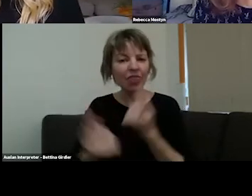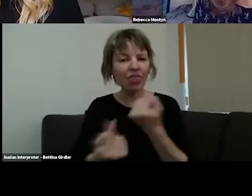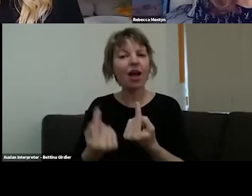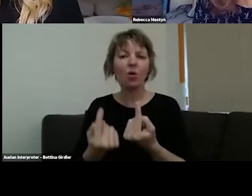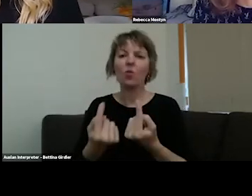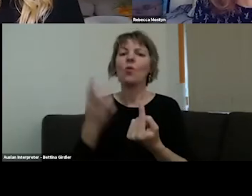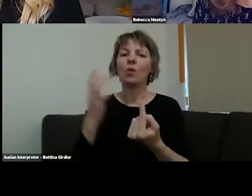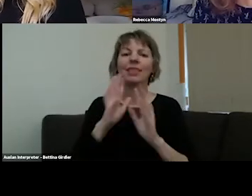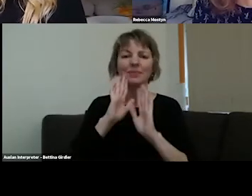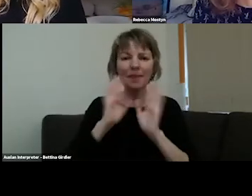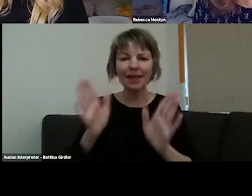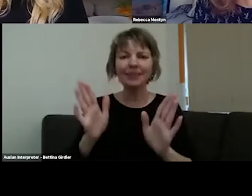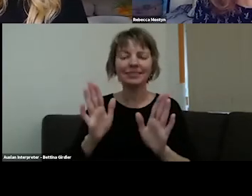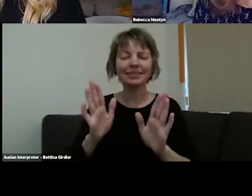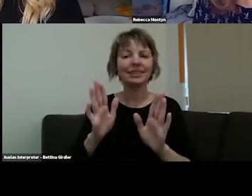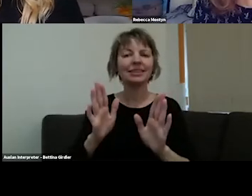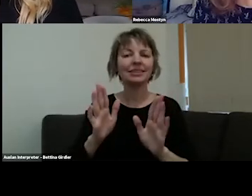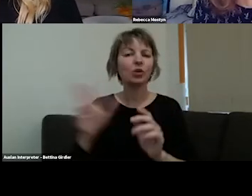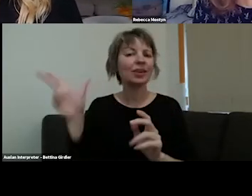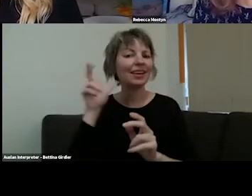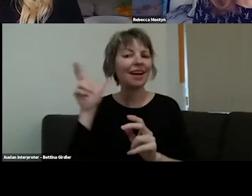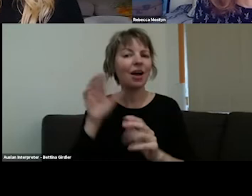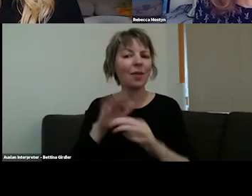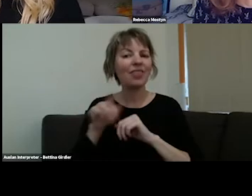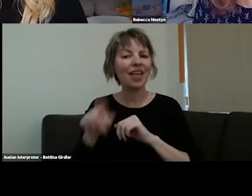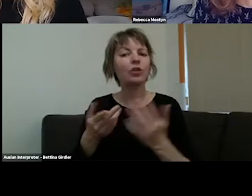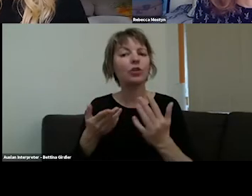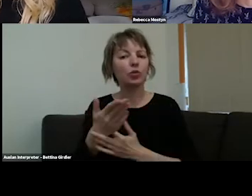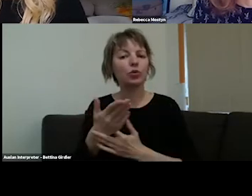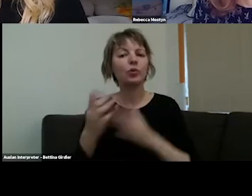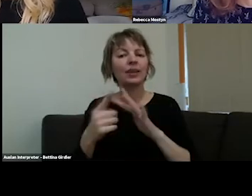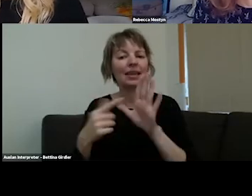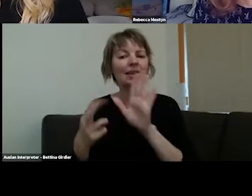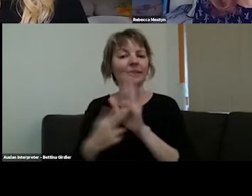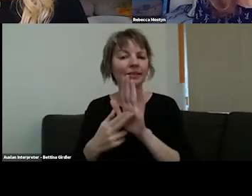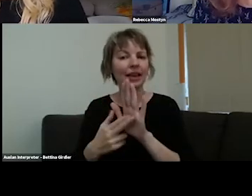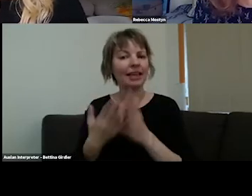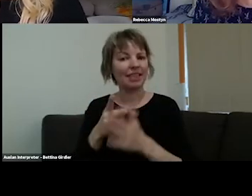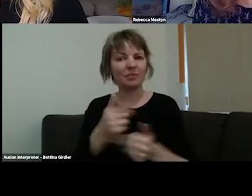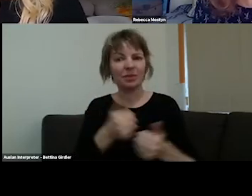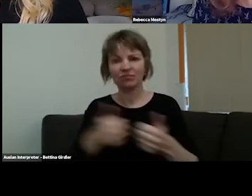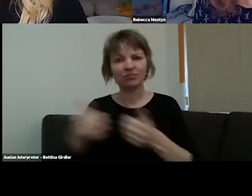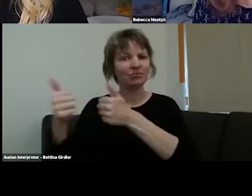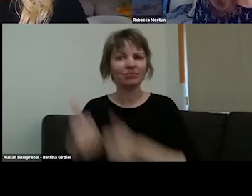to hear through Ian how that's been working. Thank you, Frances.